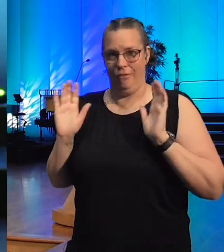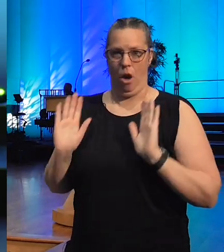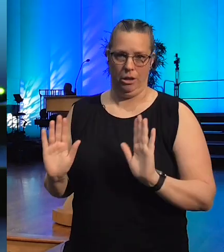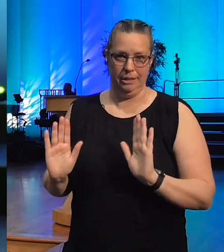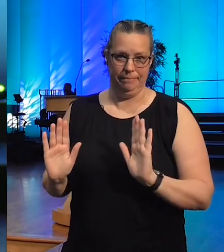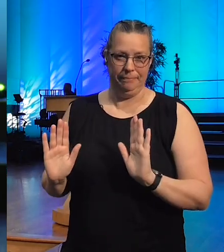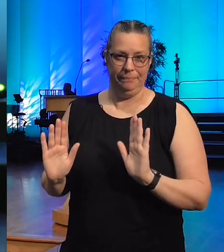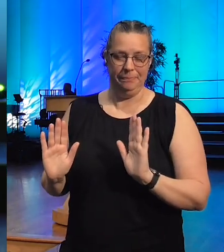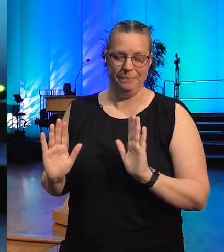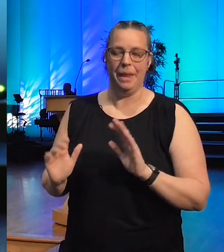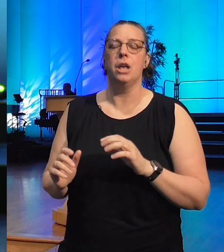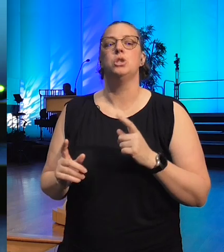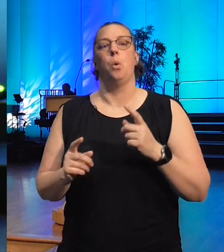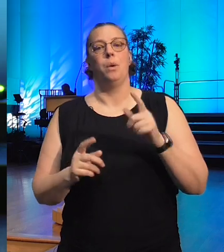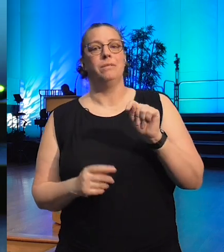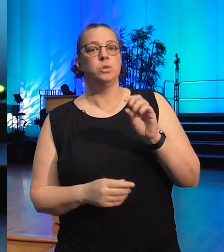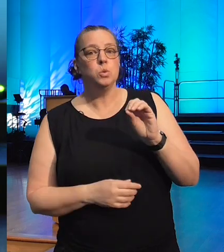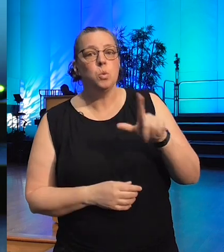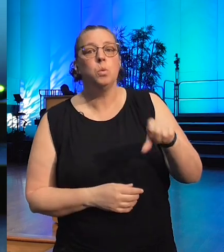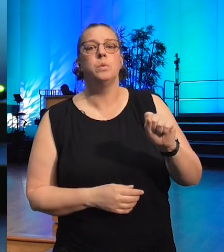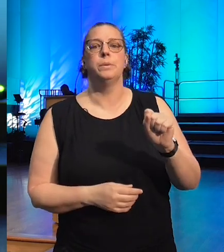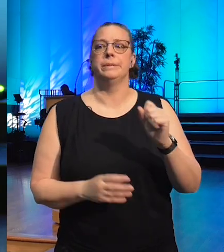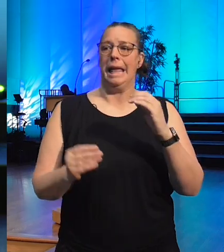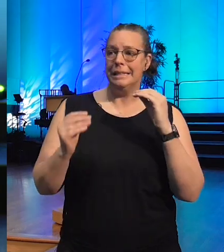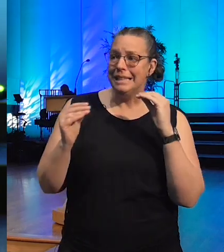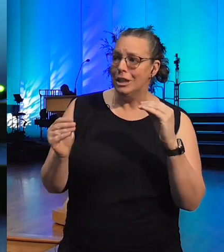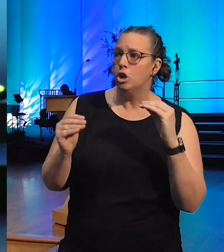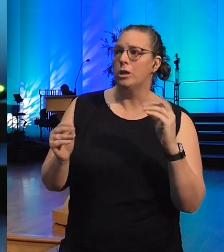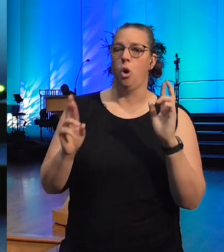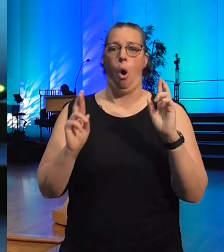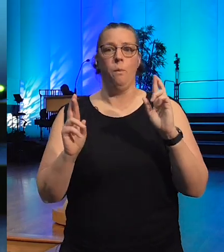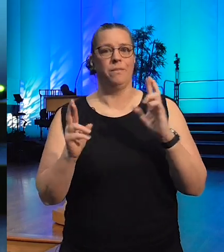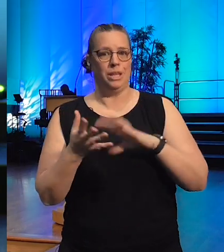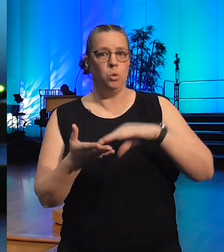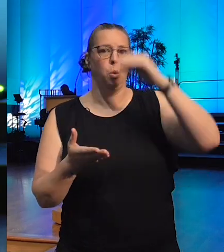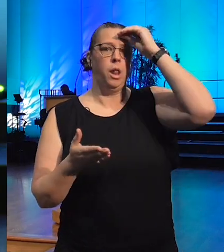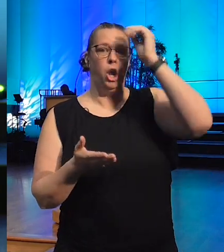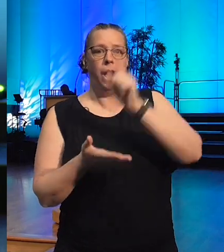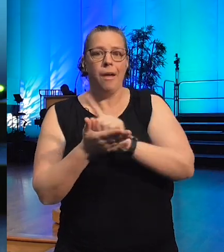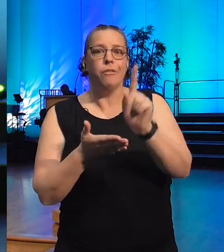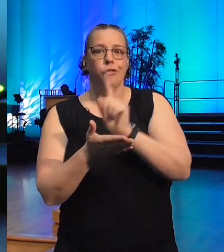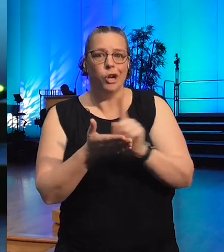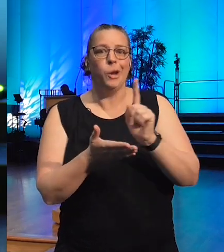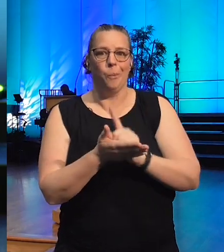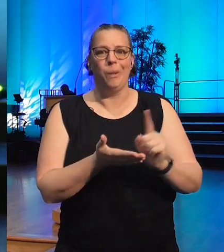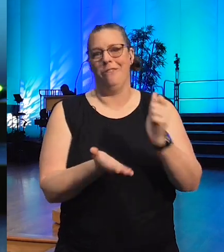tools and teaching here I hope every week that you get that help you live that great life and so if